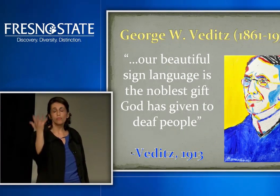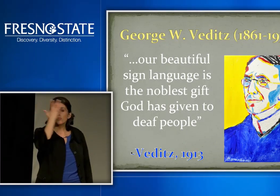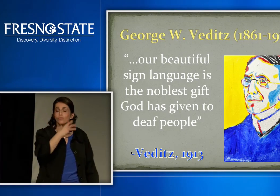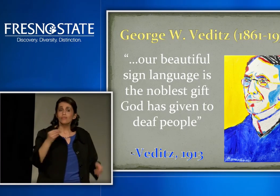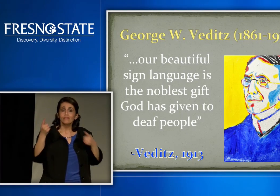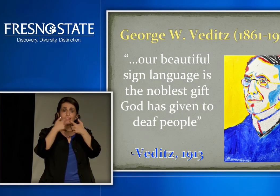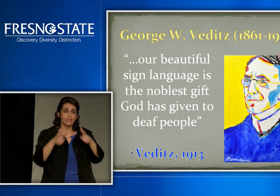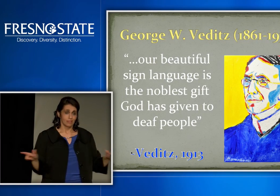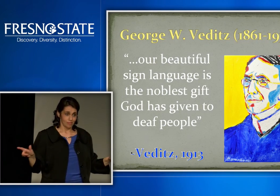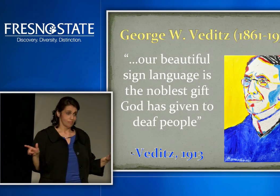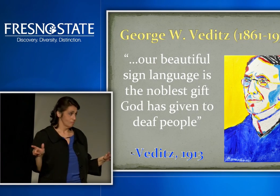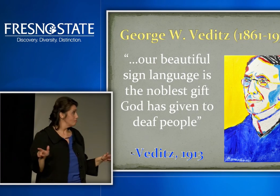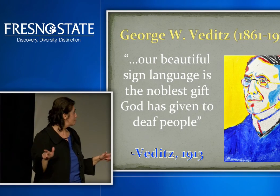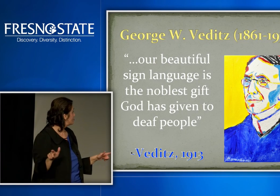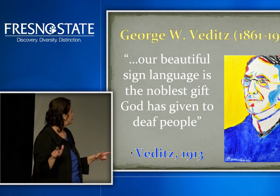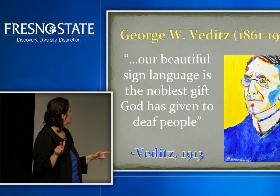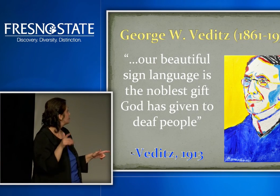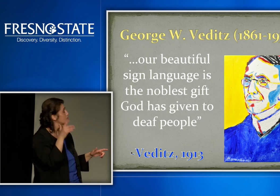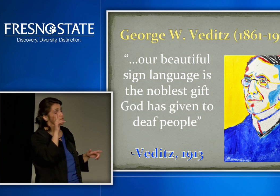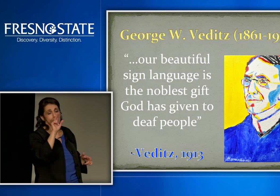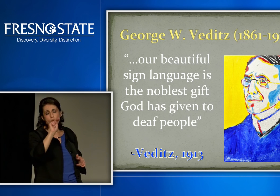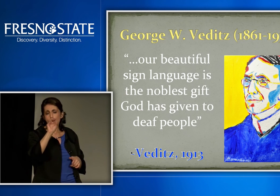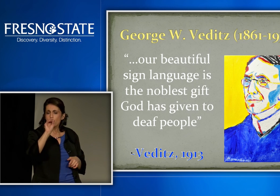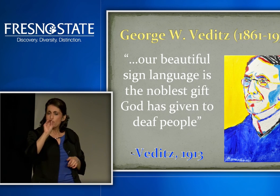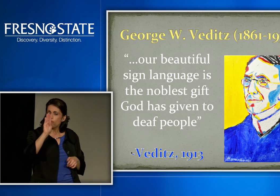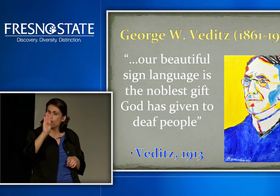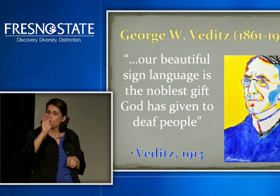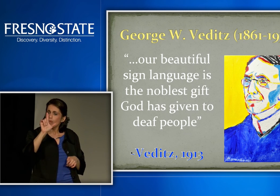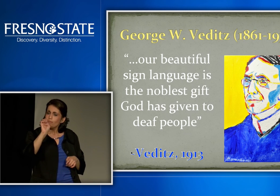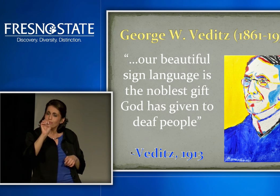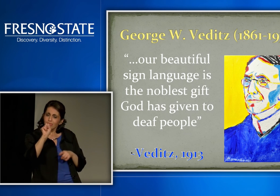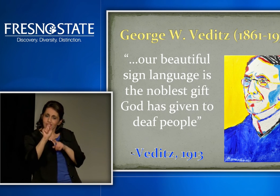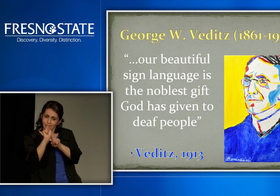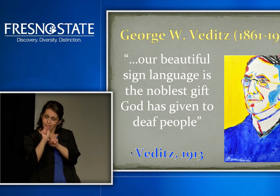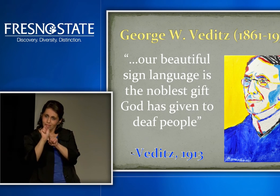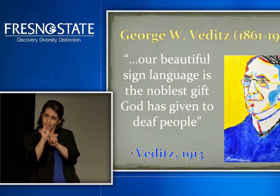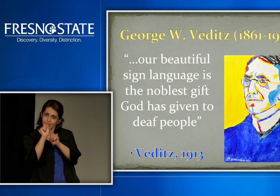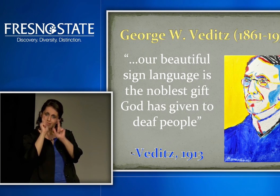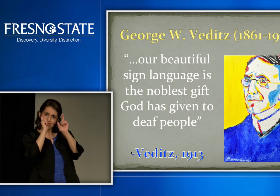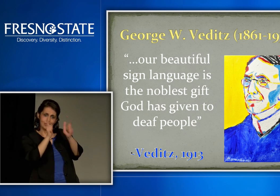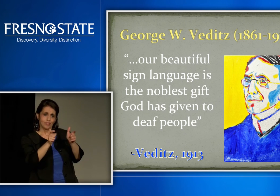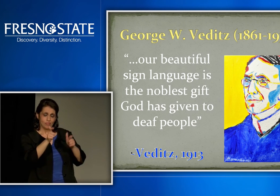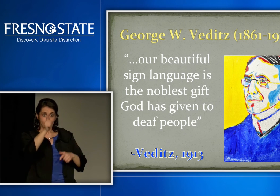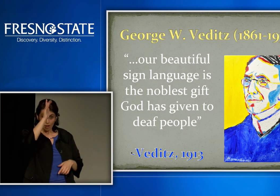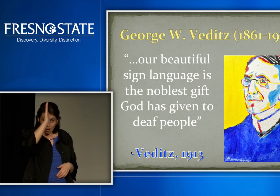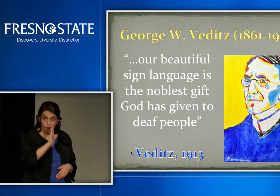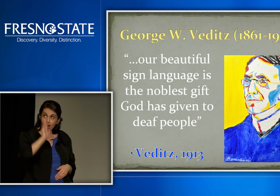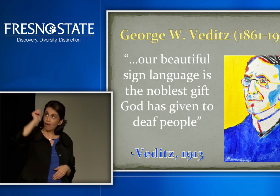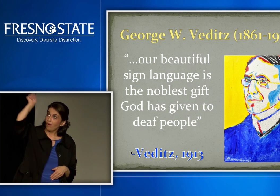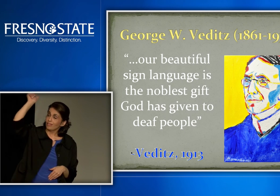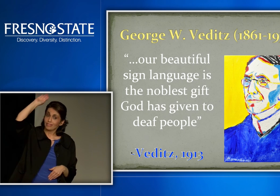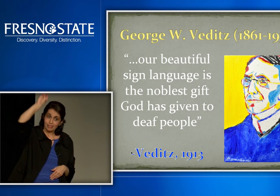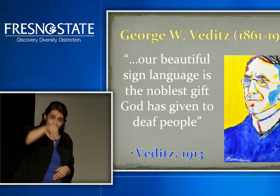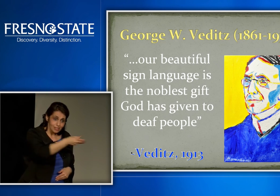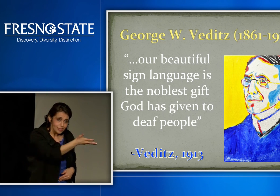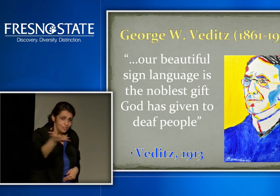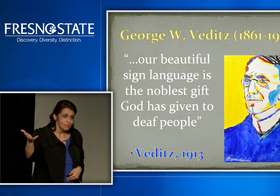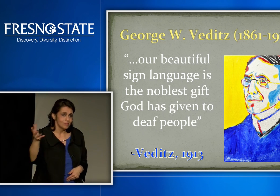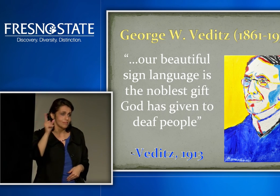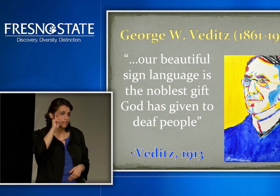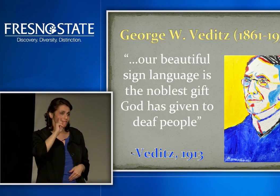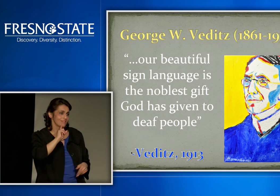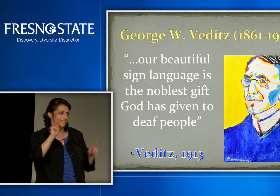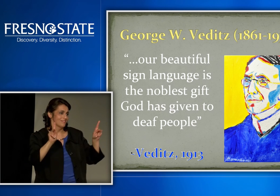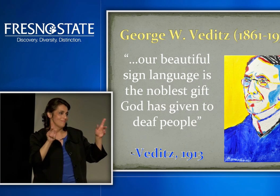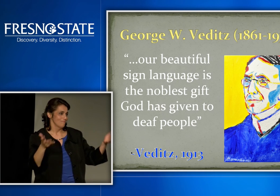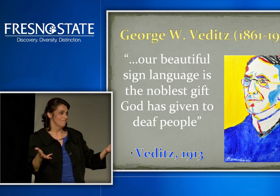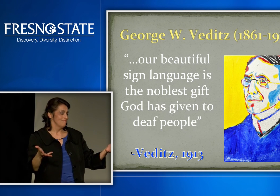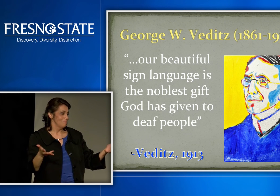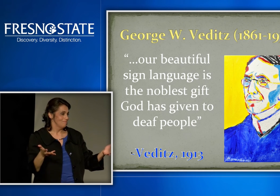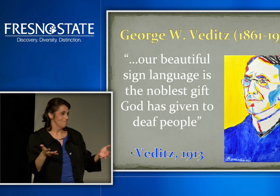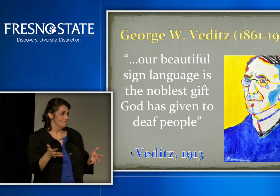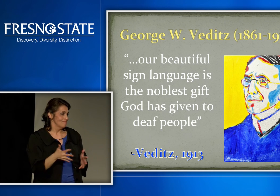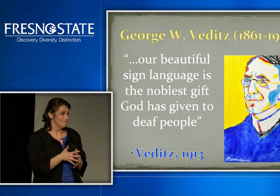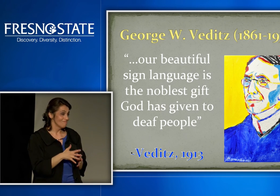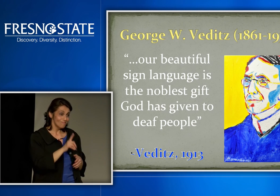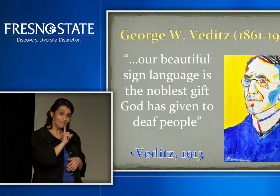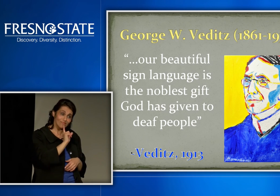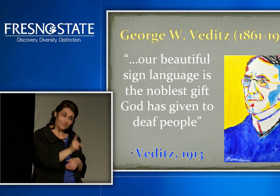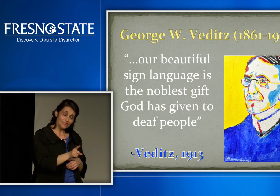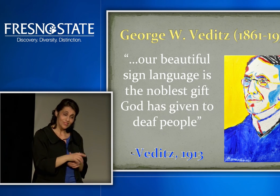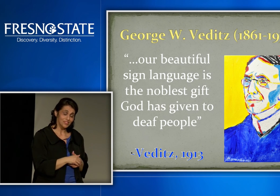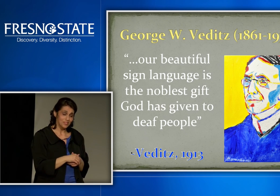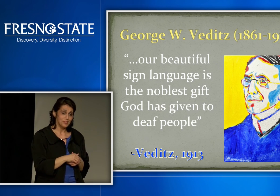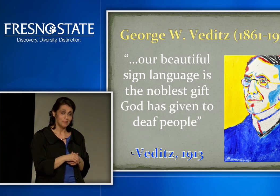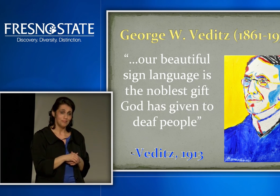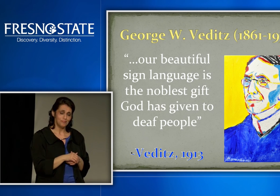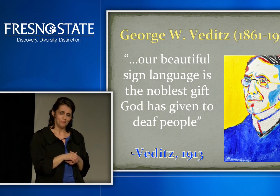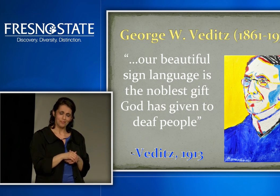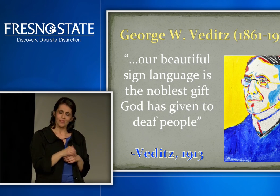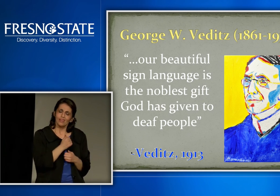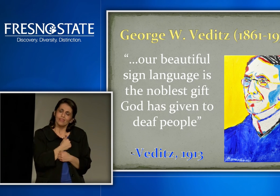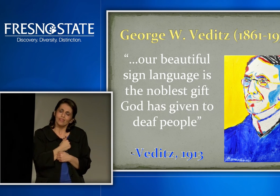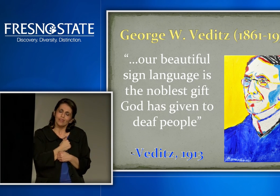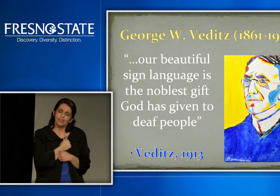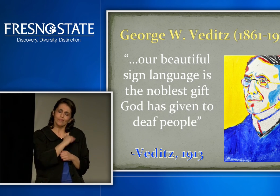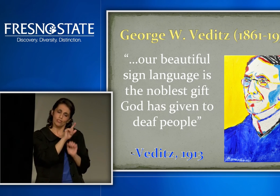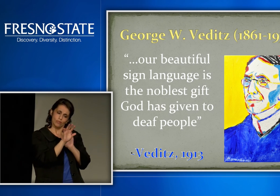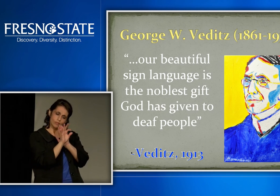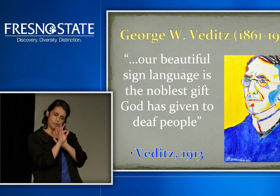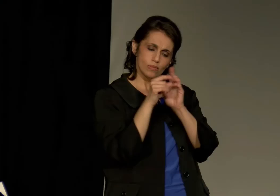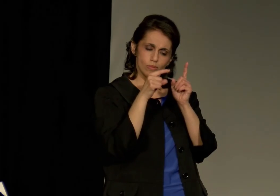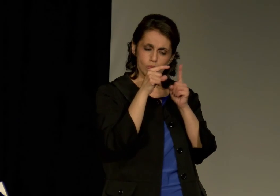He said, our beautiful sign language is the noblest gift God has given to deaf people.